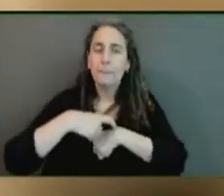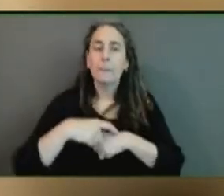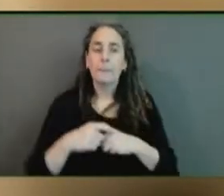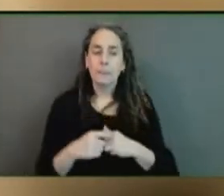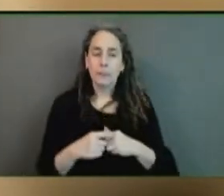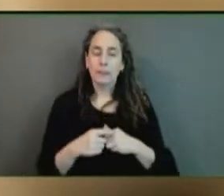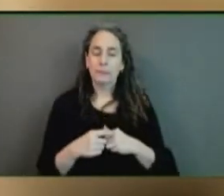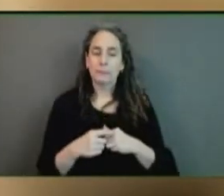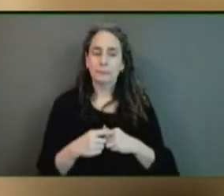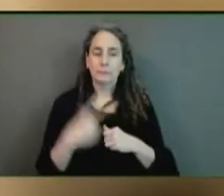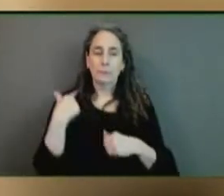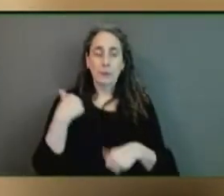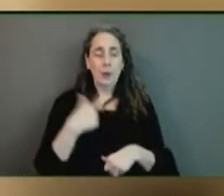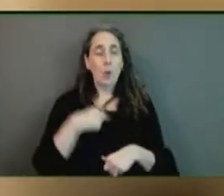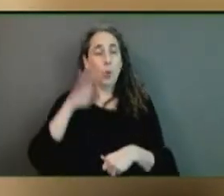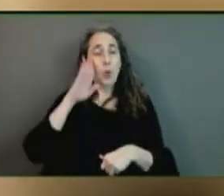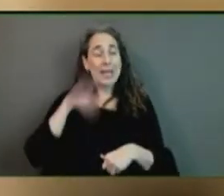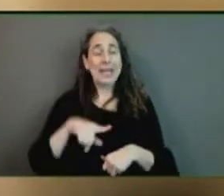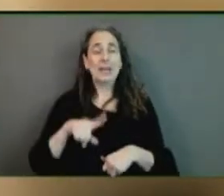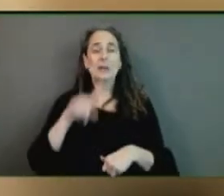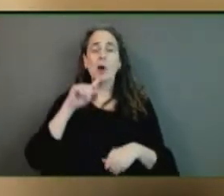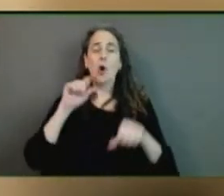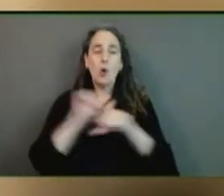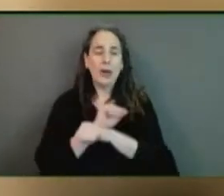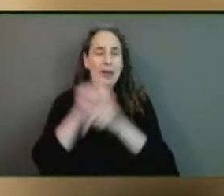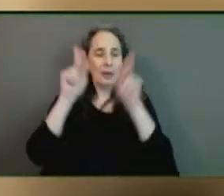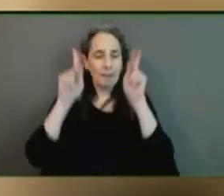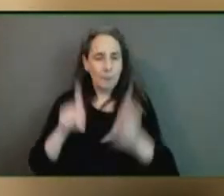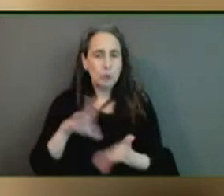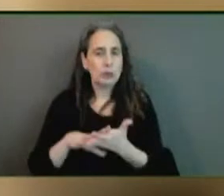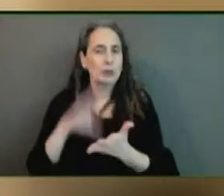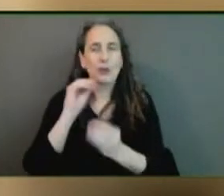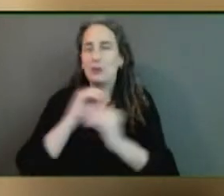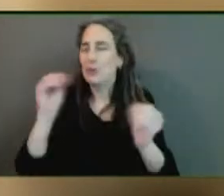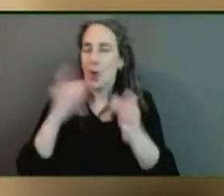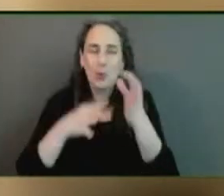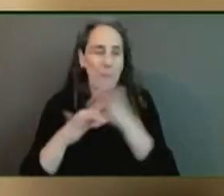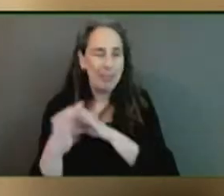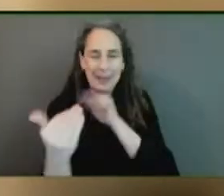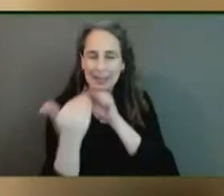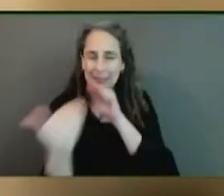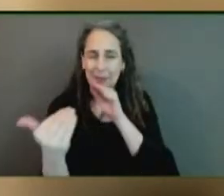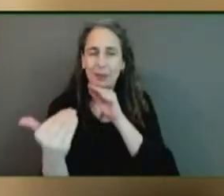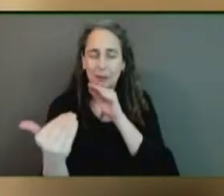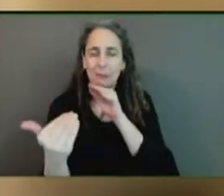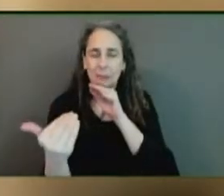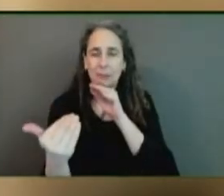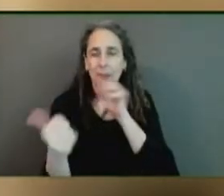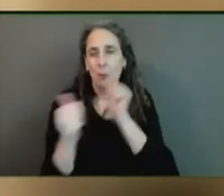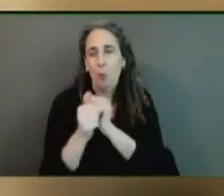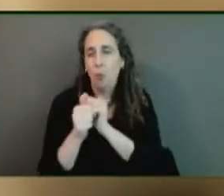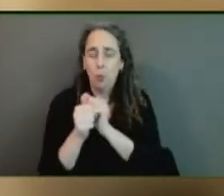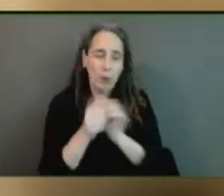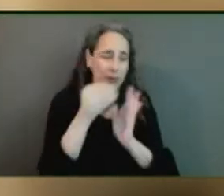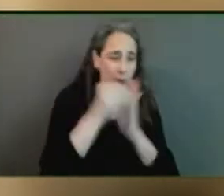issue in time. Um we know that the person learning there really